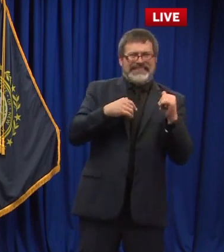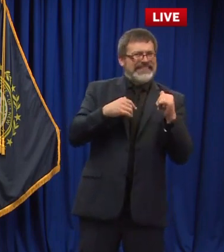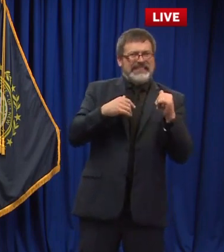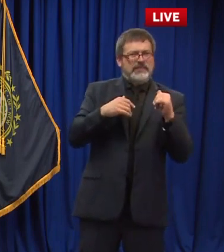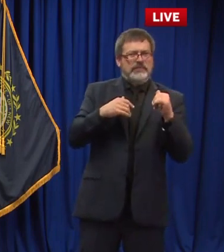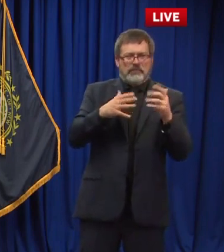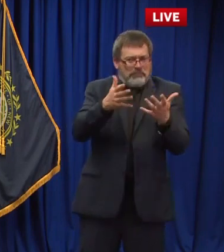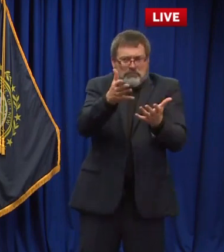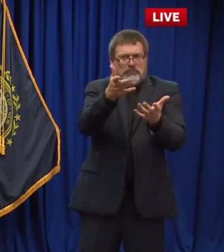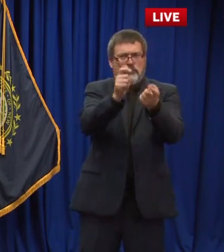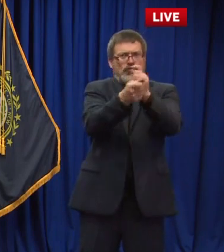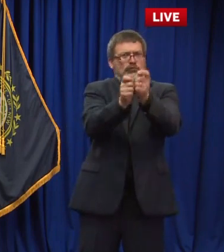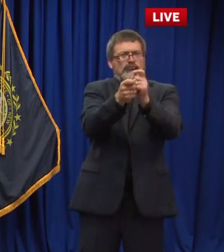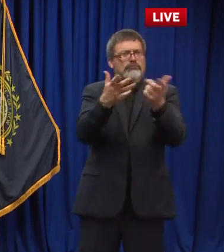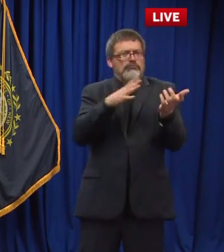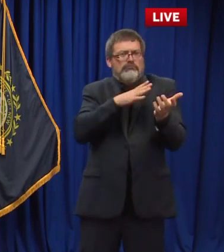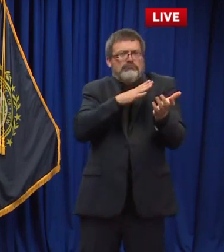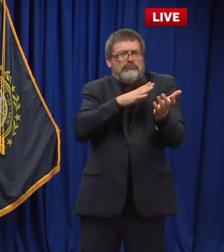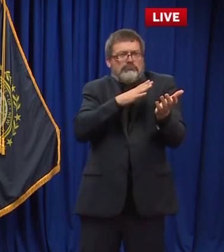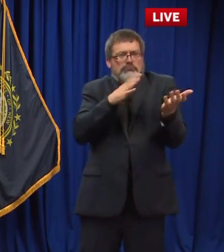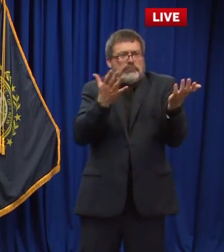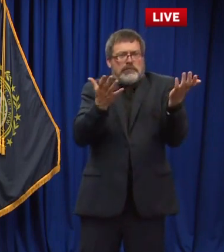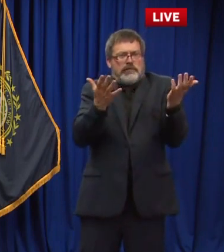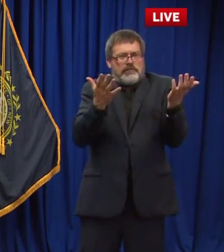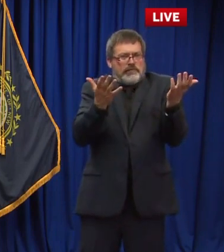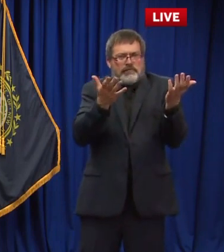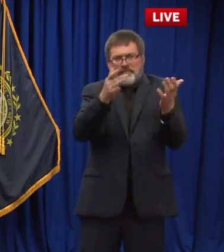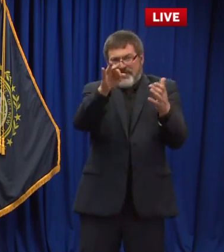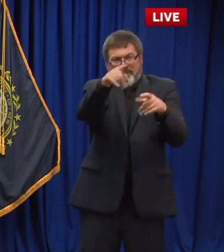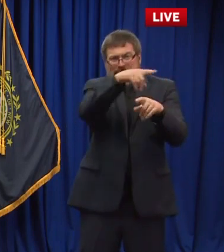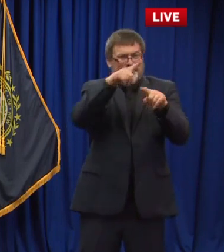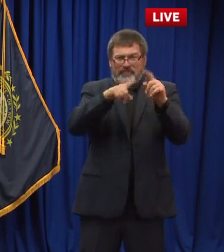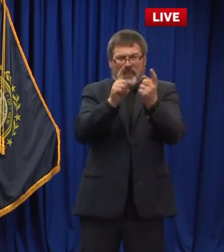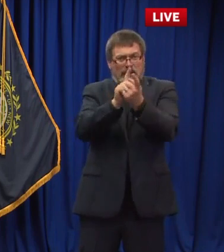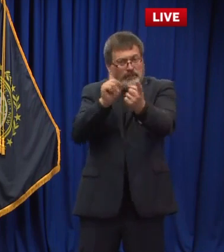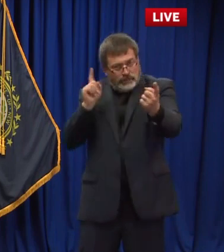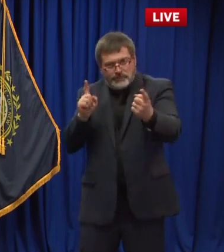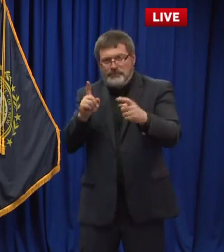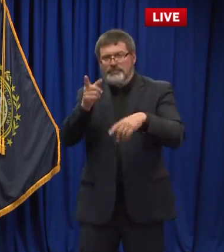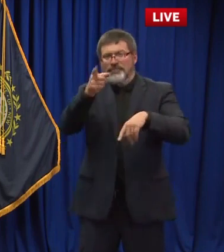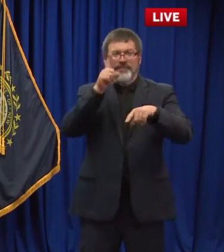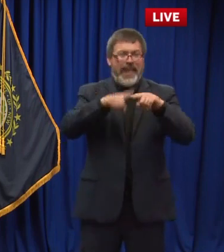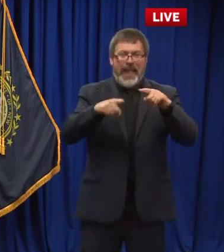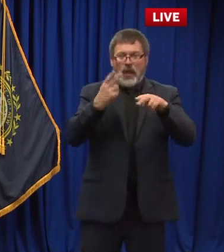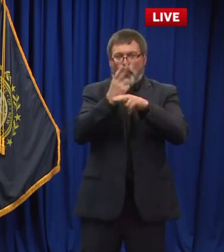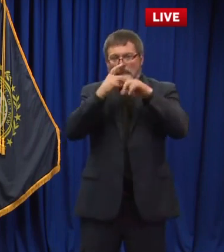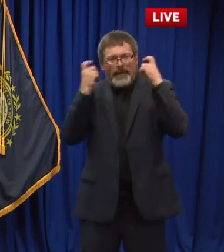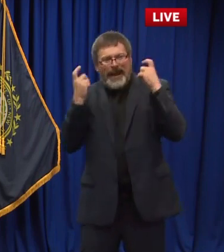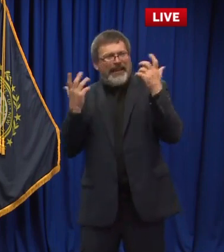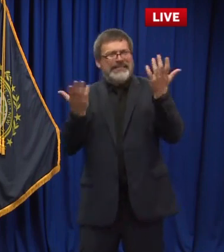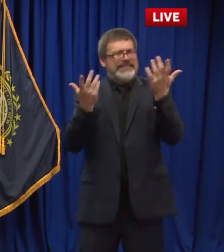IF THEY SEE SOMETHING THAT, G, WE DIDN’T THINK THIS WOULD HAPPEN, THEY MAY BE CLICKABLE AND READJUST.